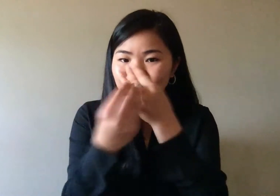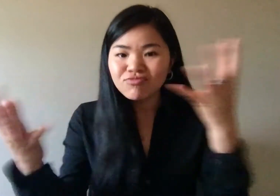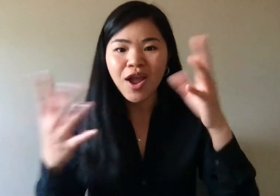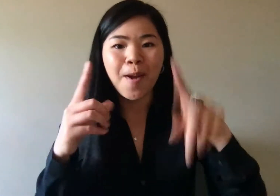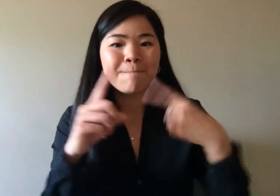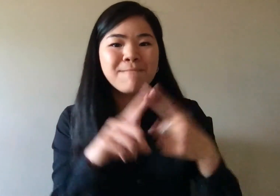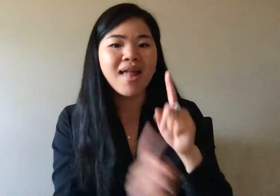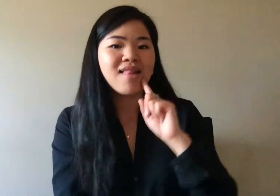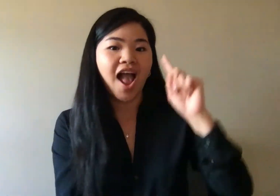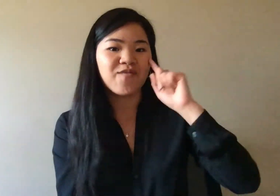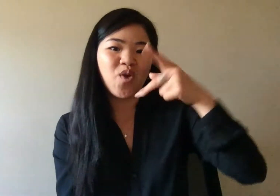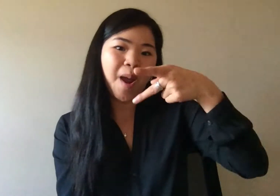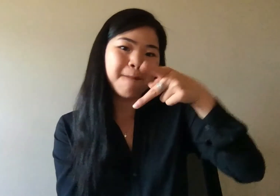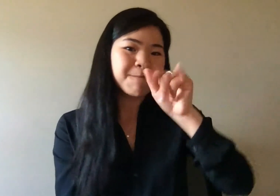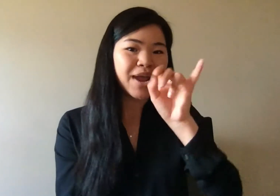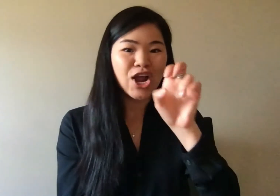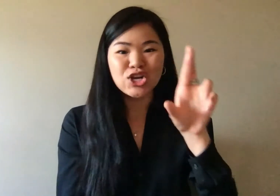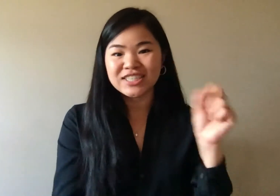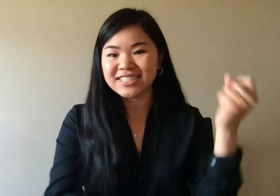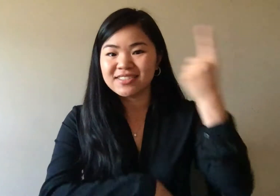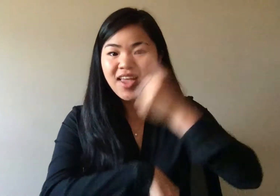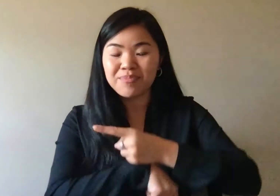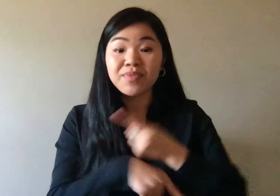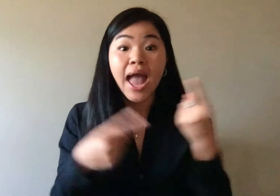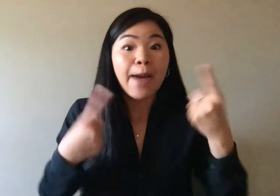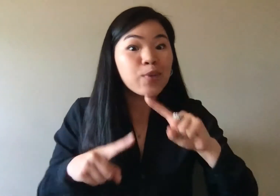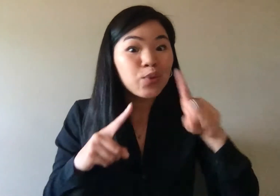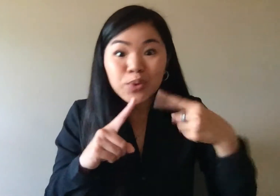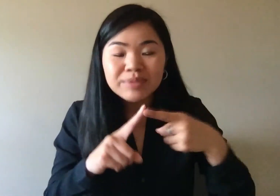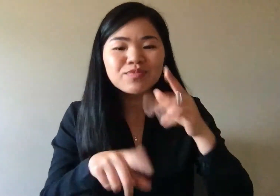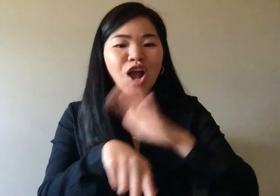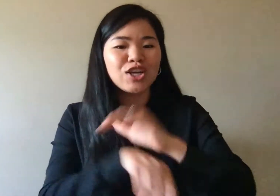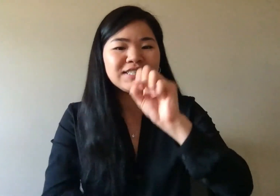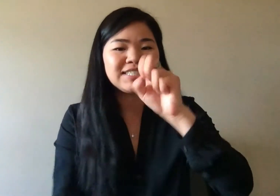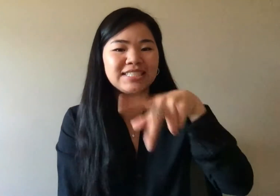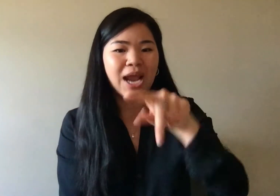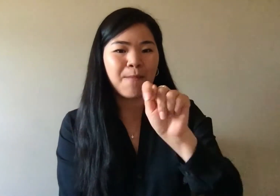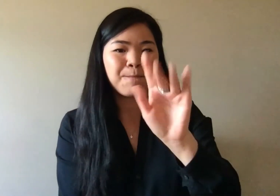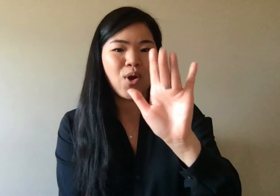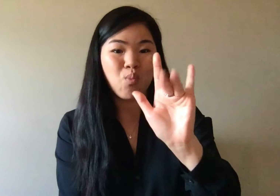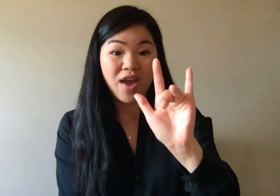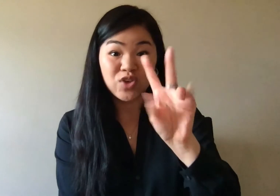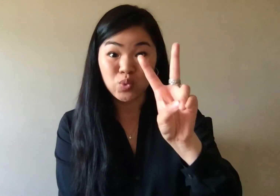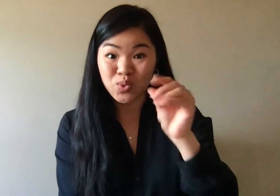about Deaf Pioneers Day happening on September 25, 2019.